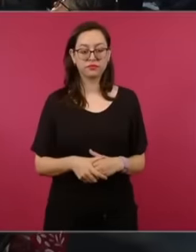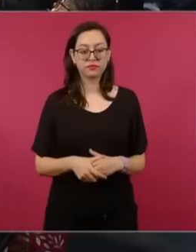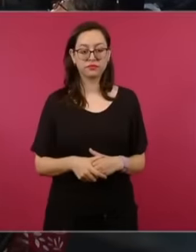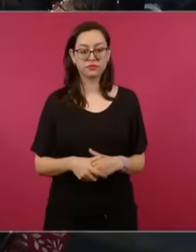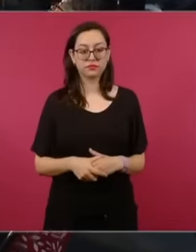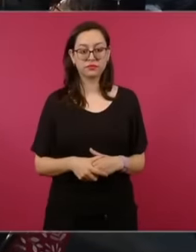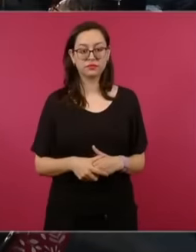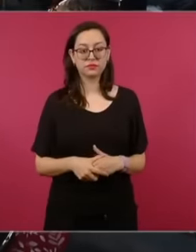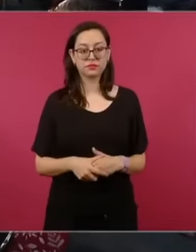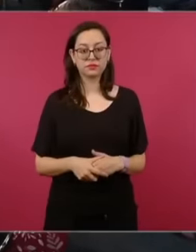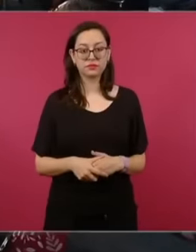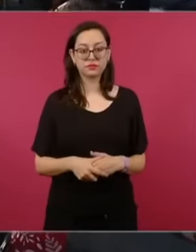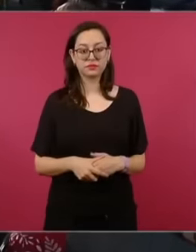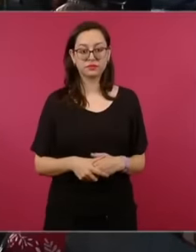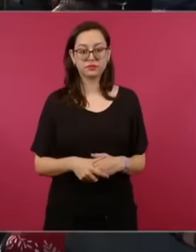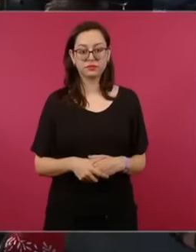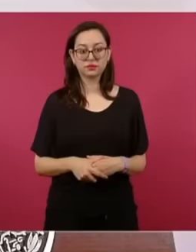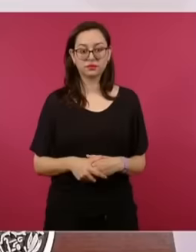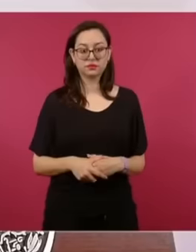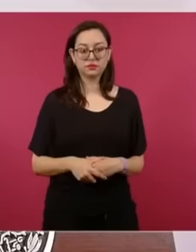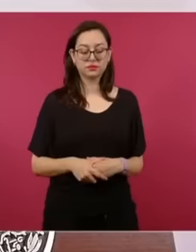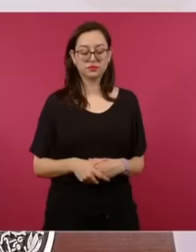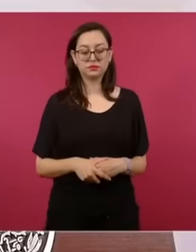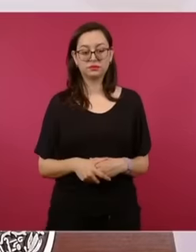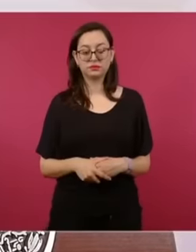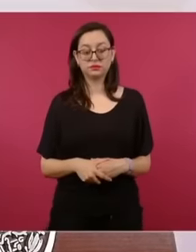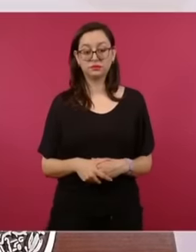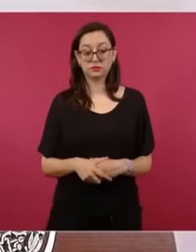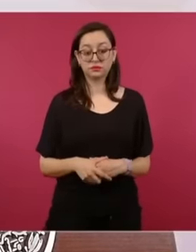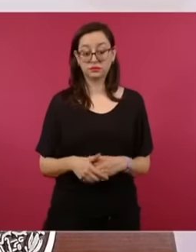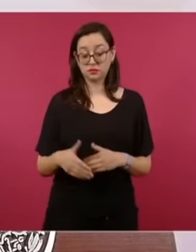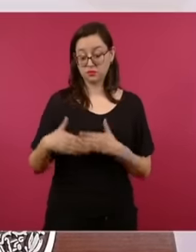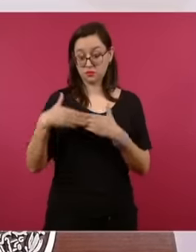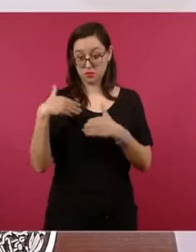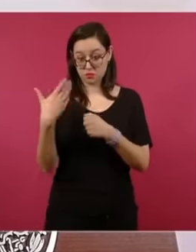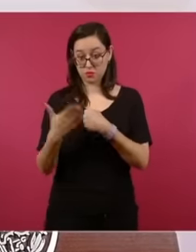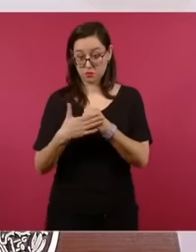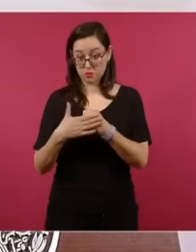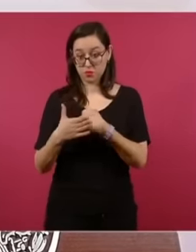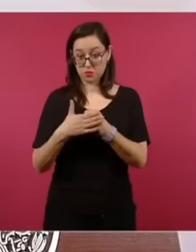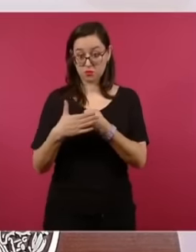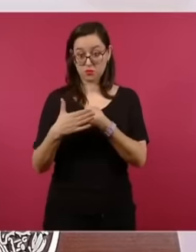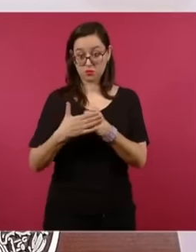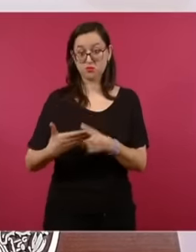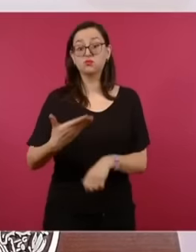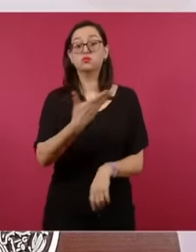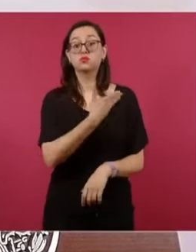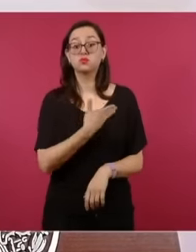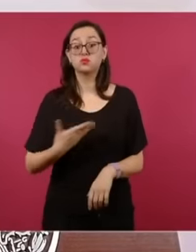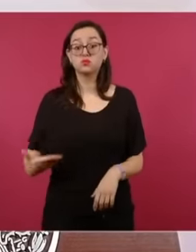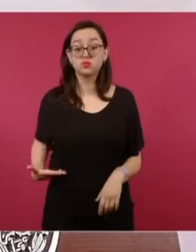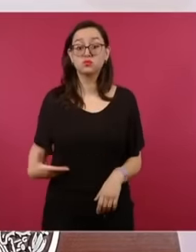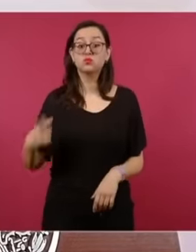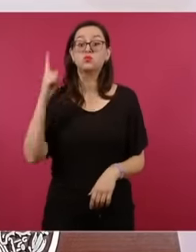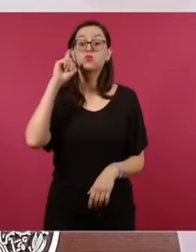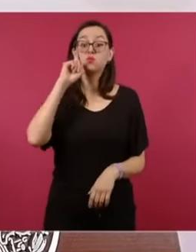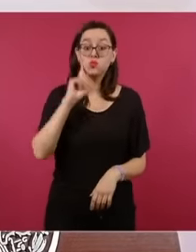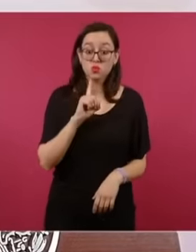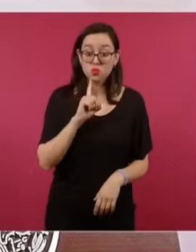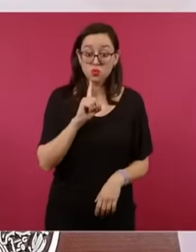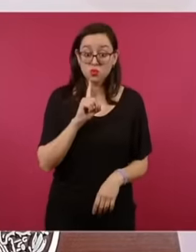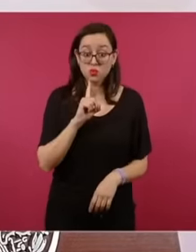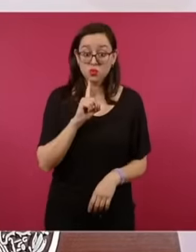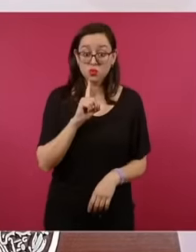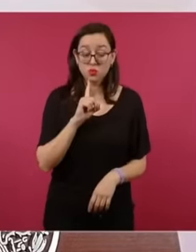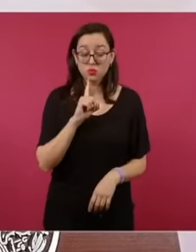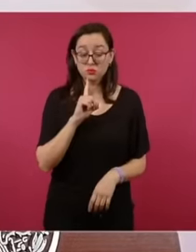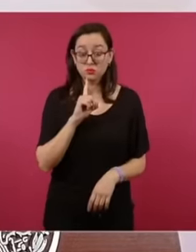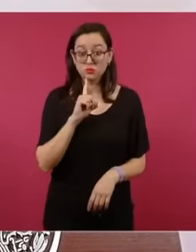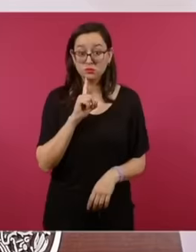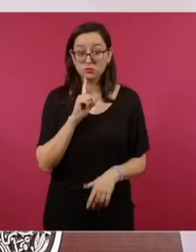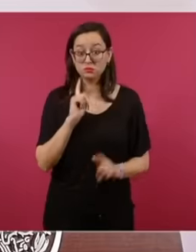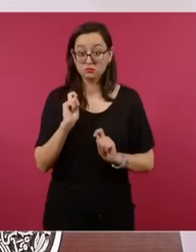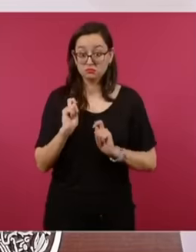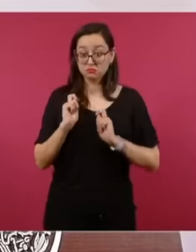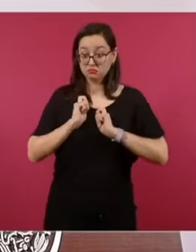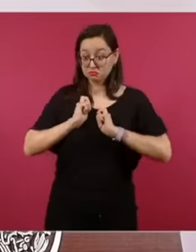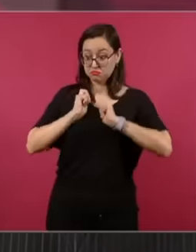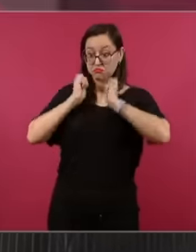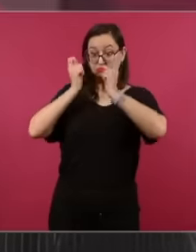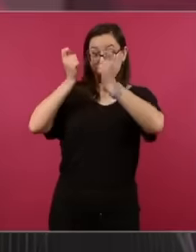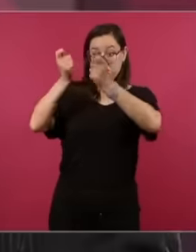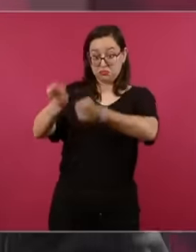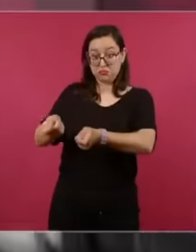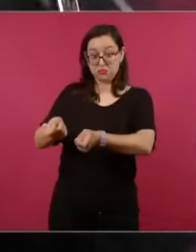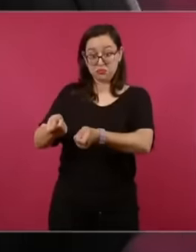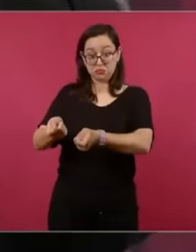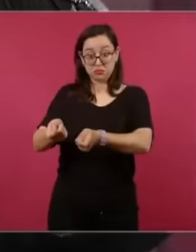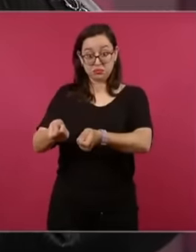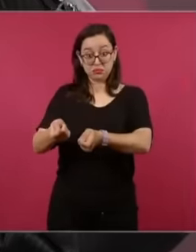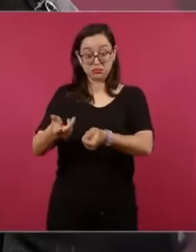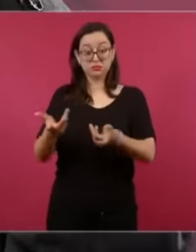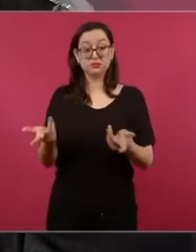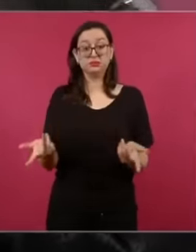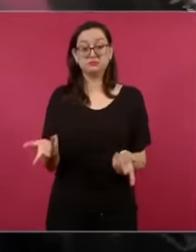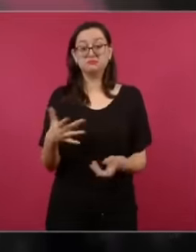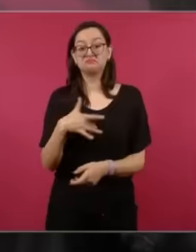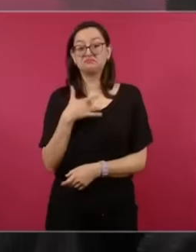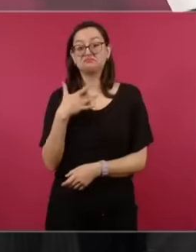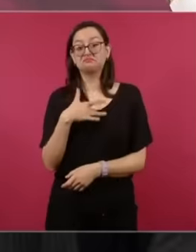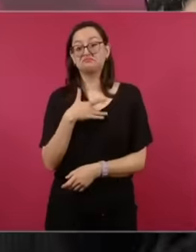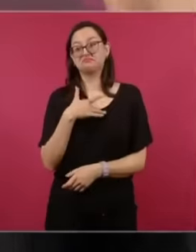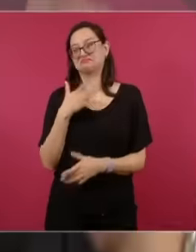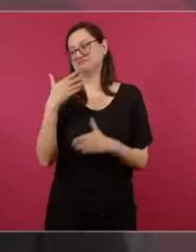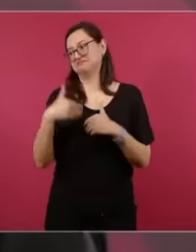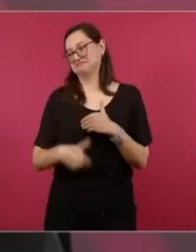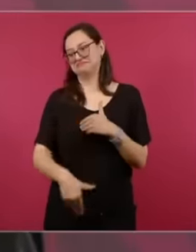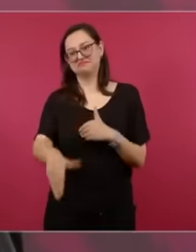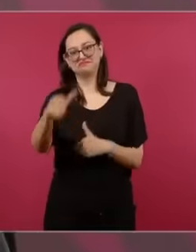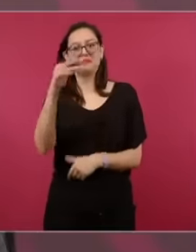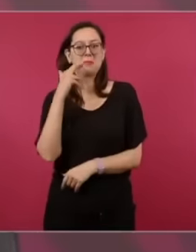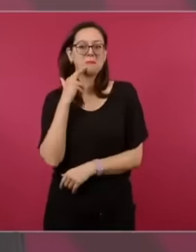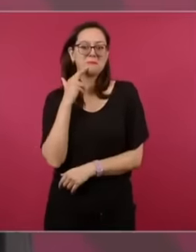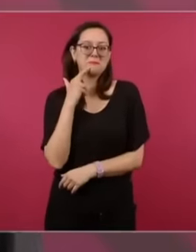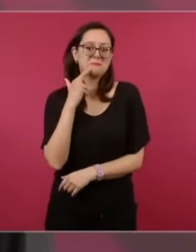govern the country because things are going to be better for us, much